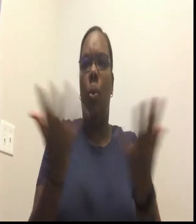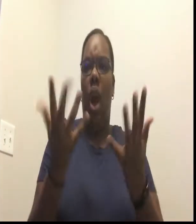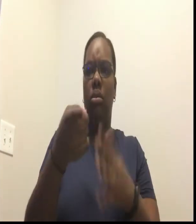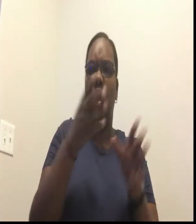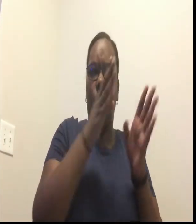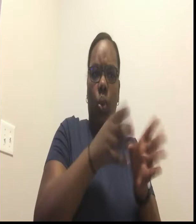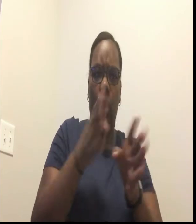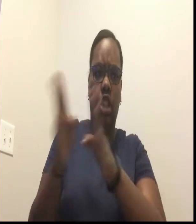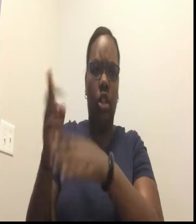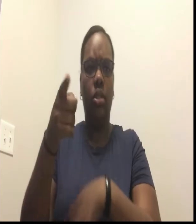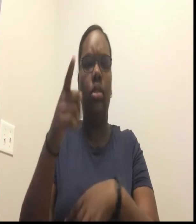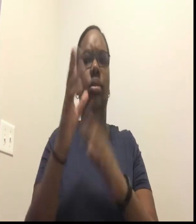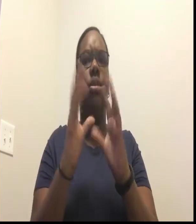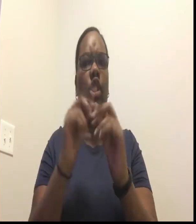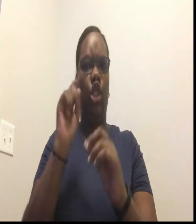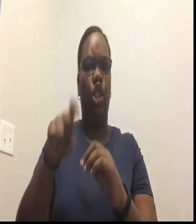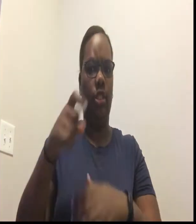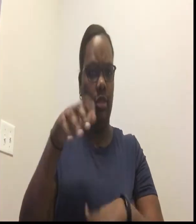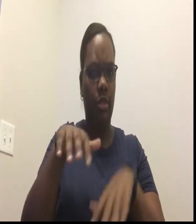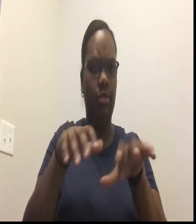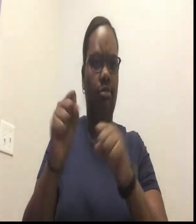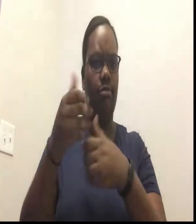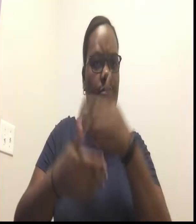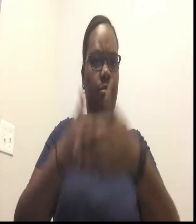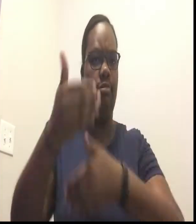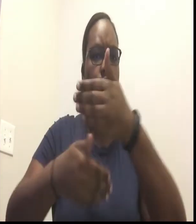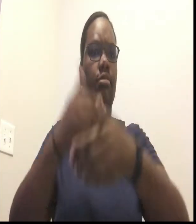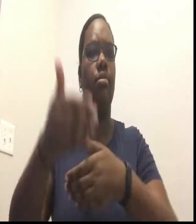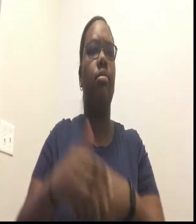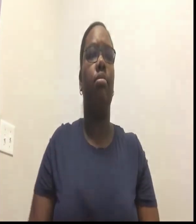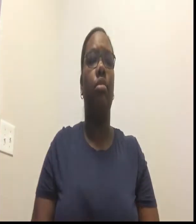Generally all the meetings follow specific format and